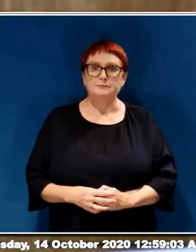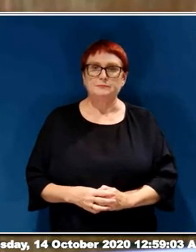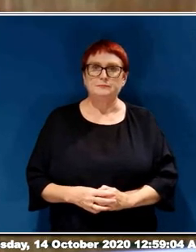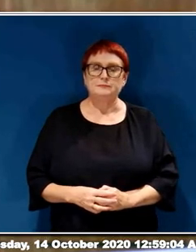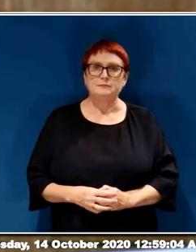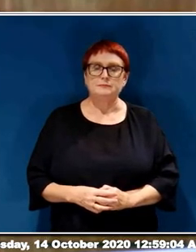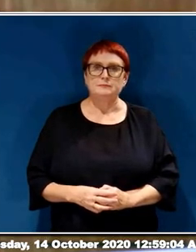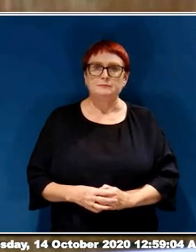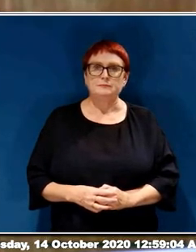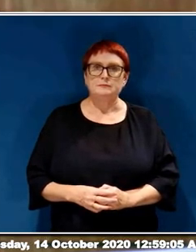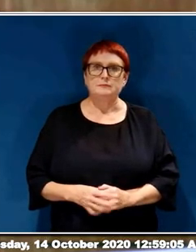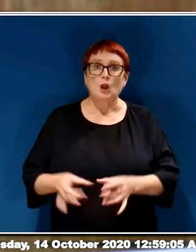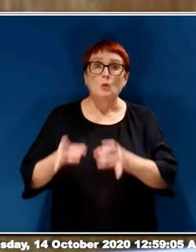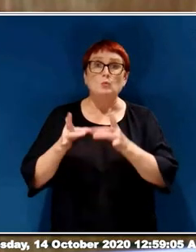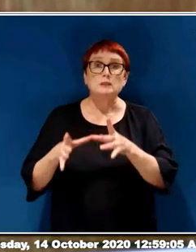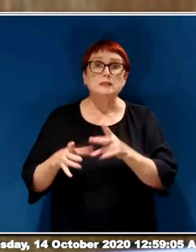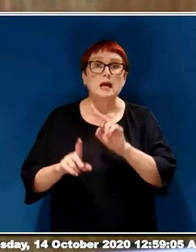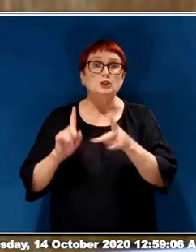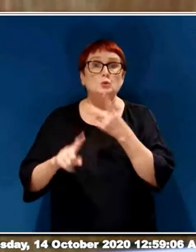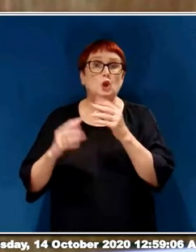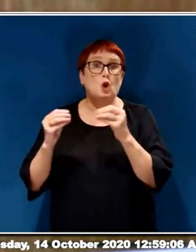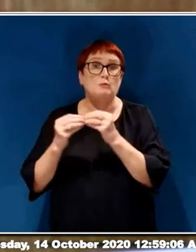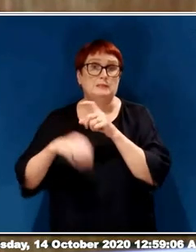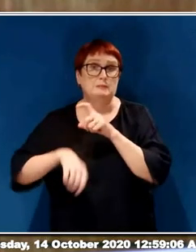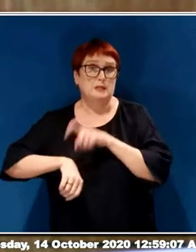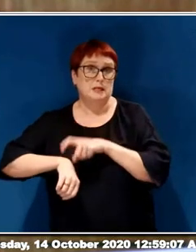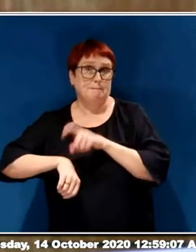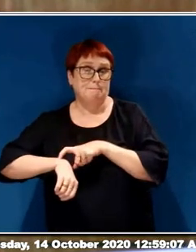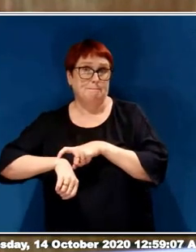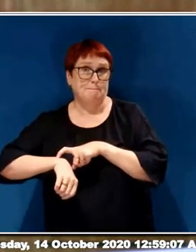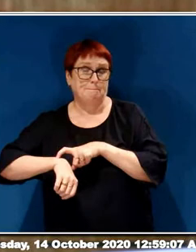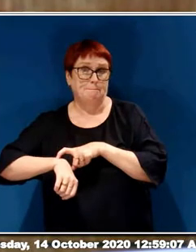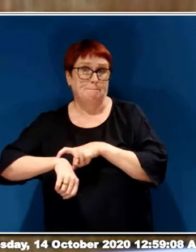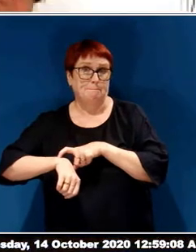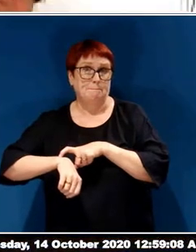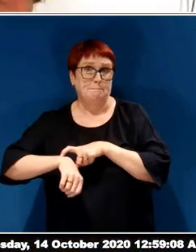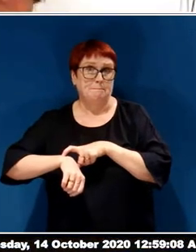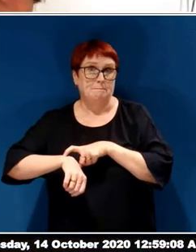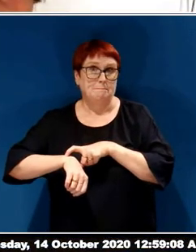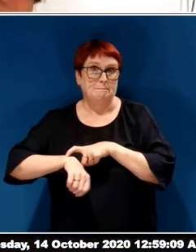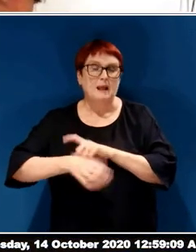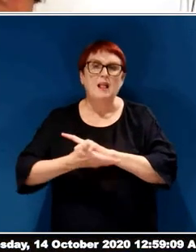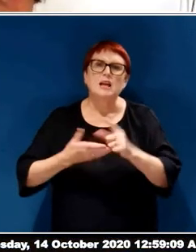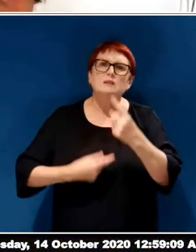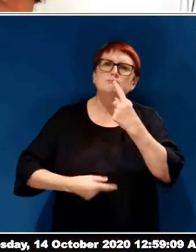And you can tell us about your experience in Kansas.